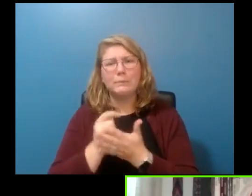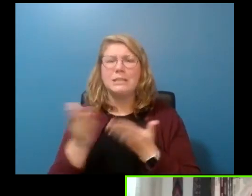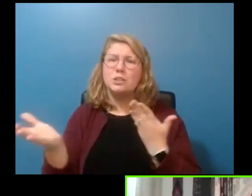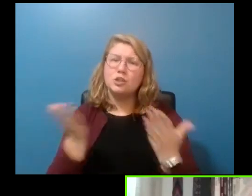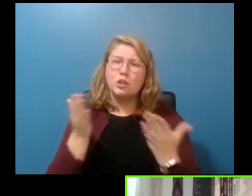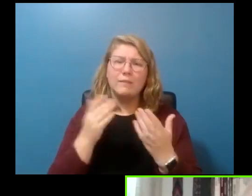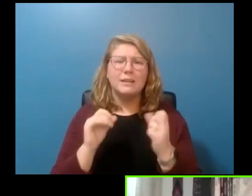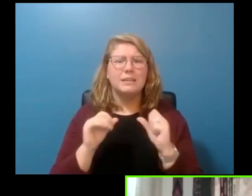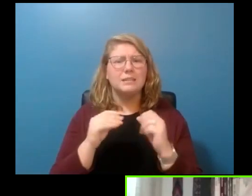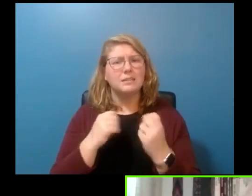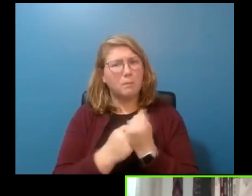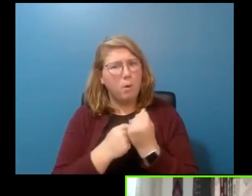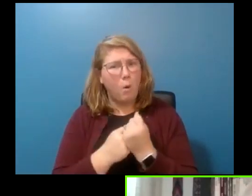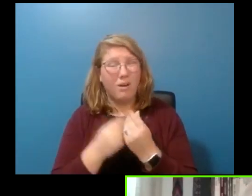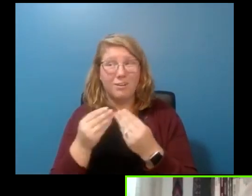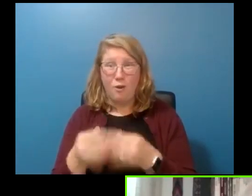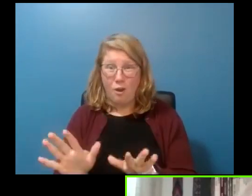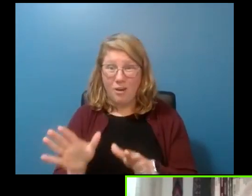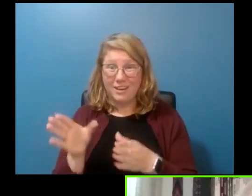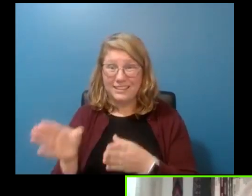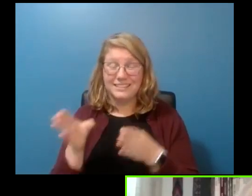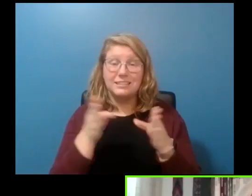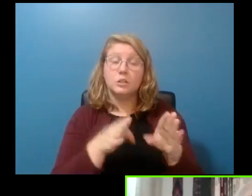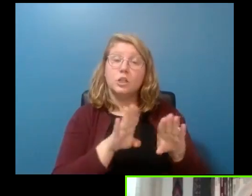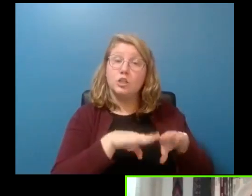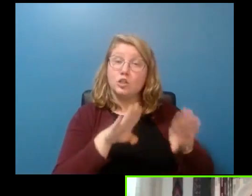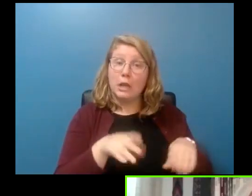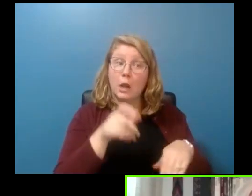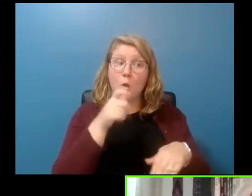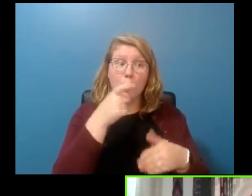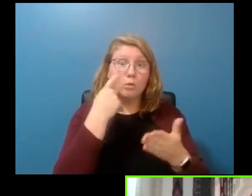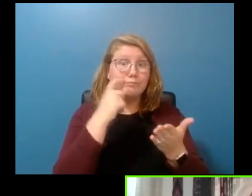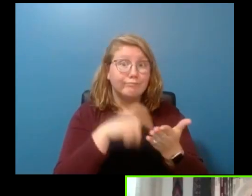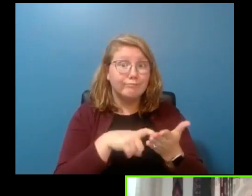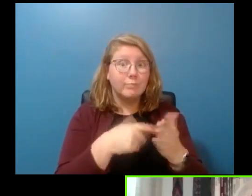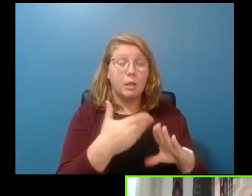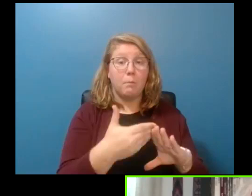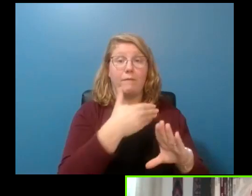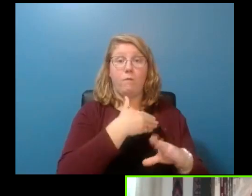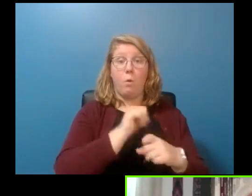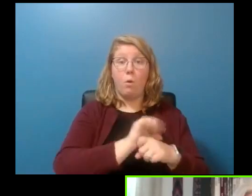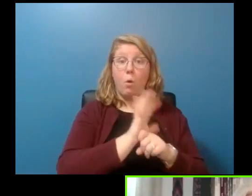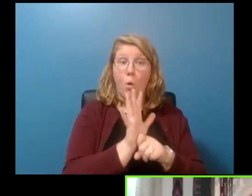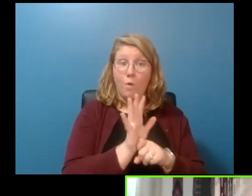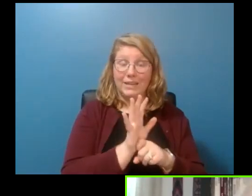just when the doors open up. Now what NAMI does that perhaps would be helpful to you, we